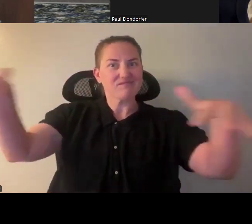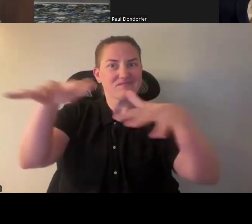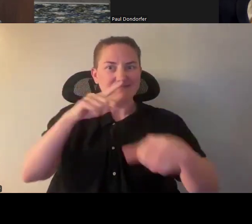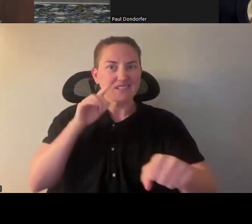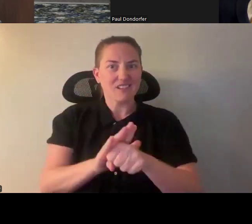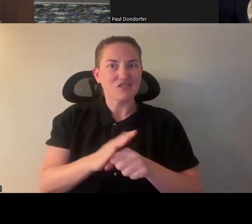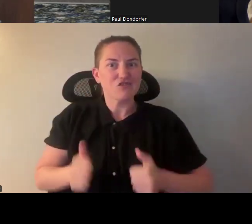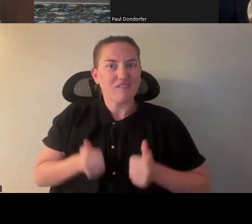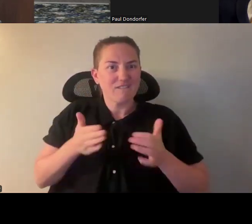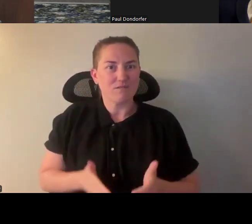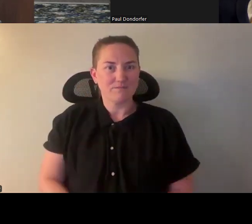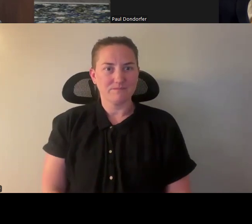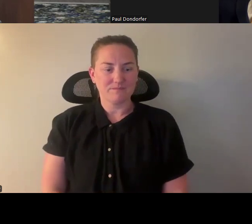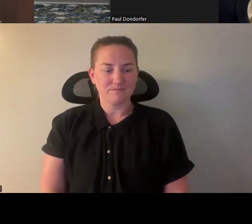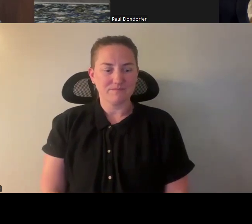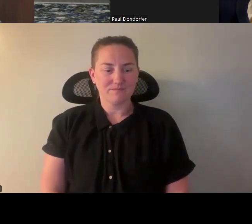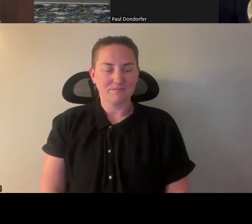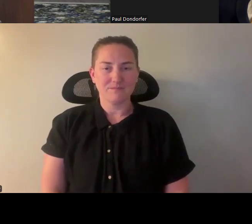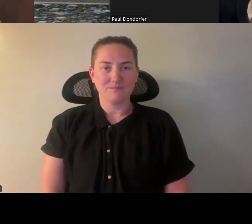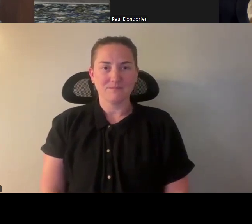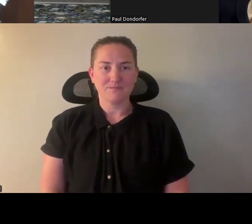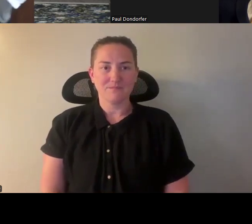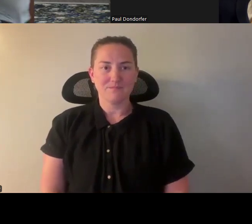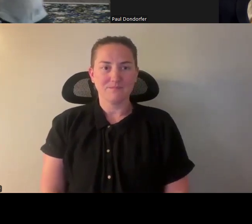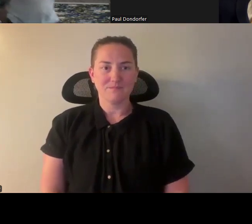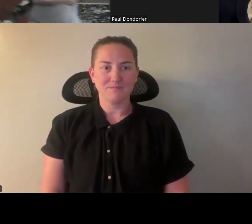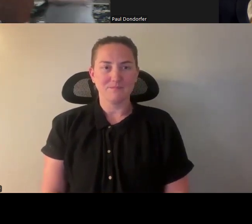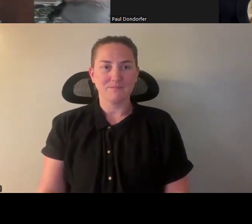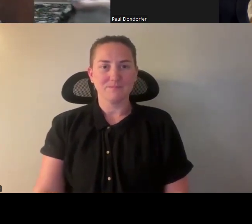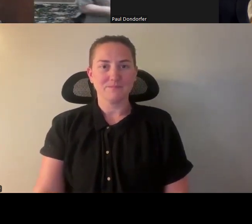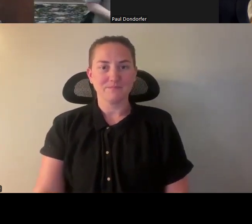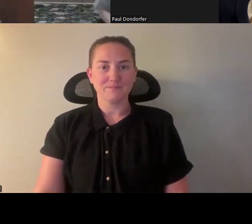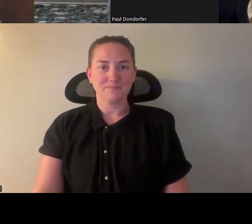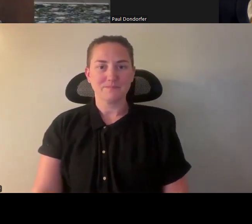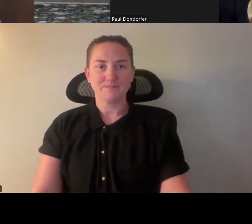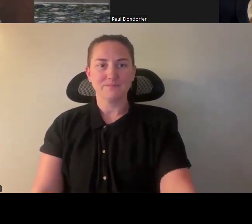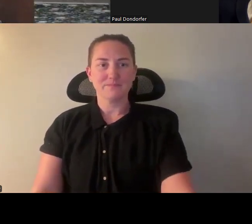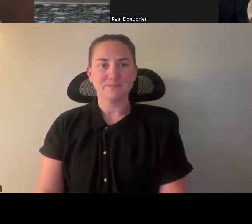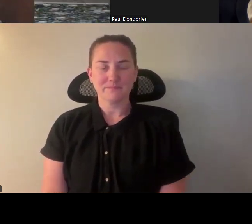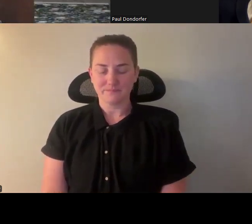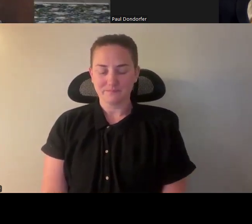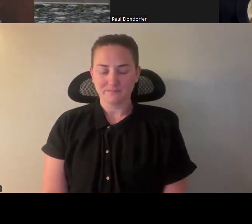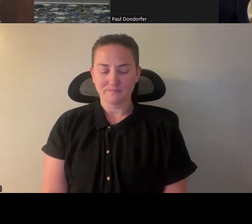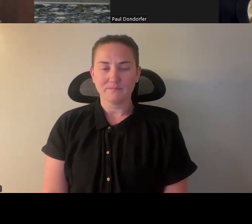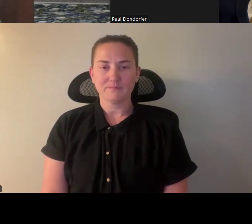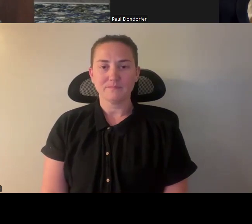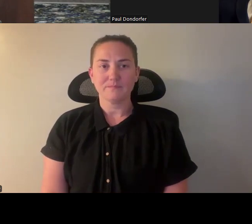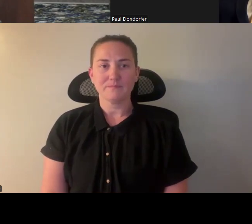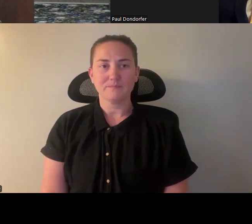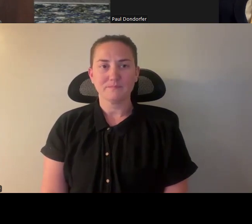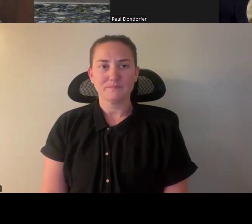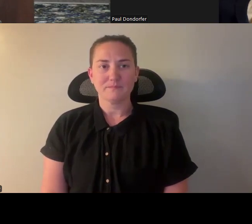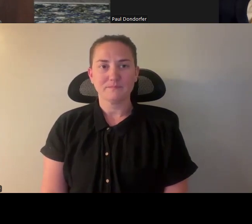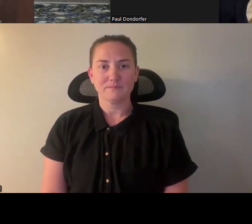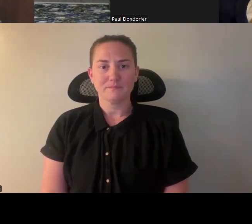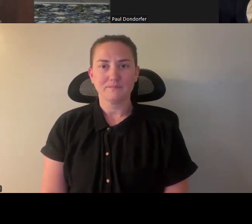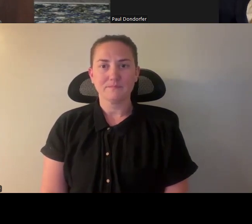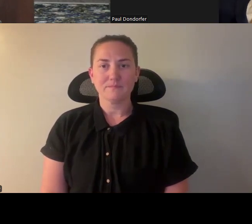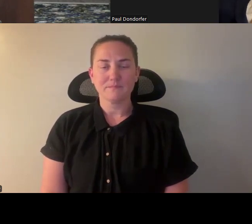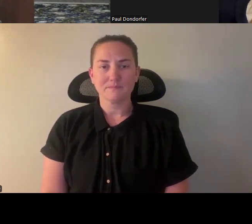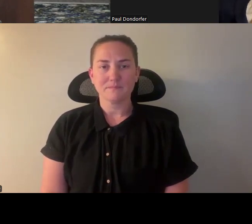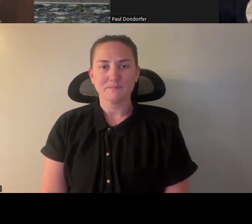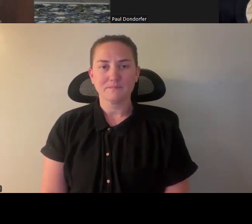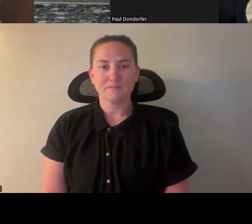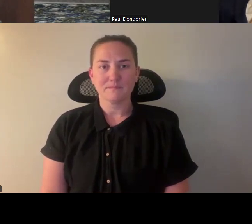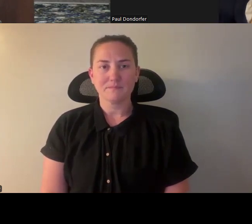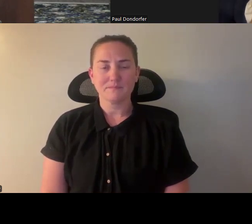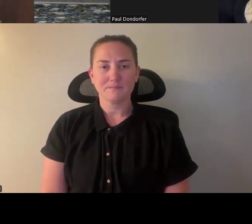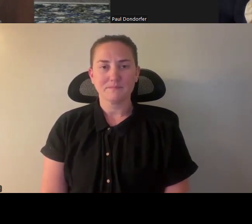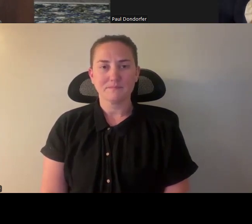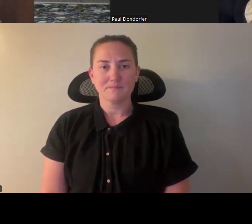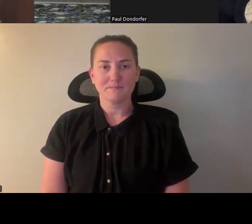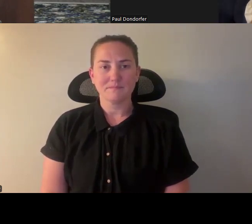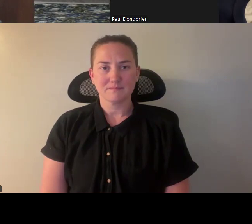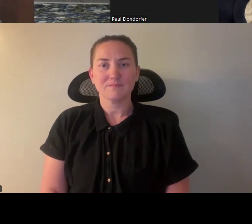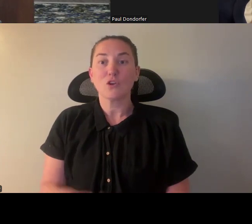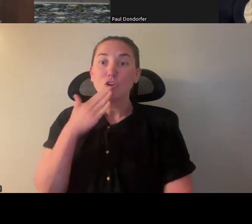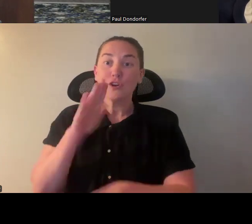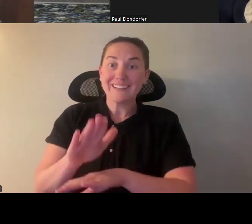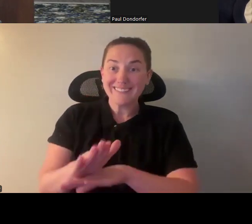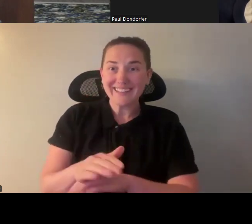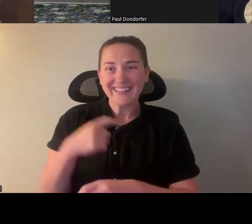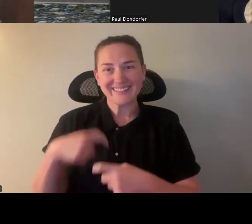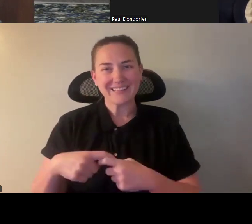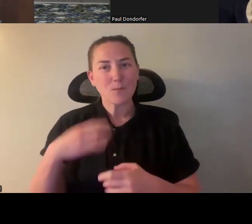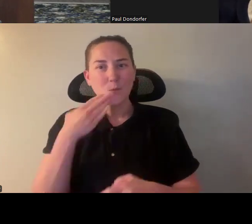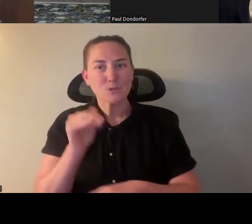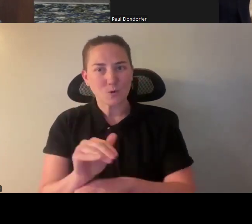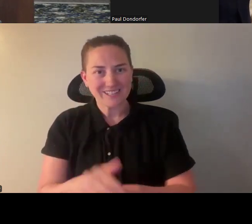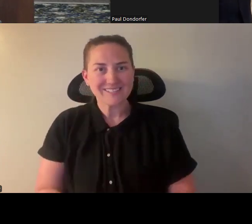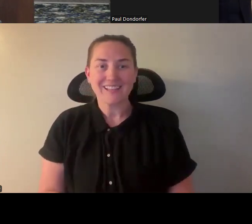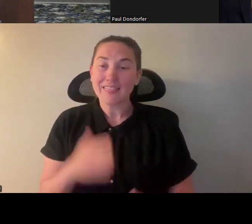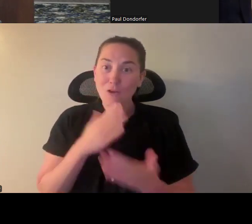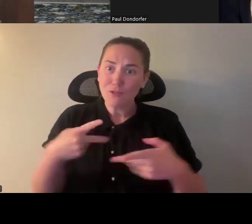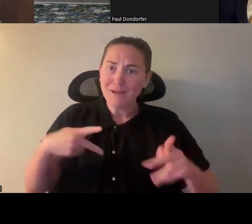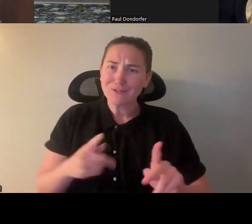survival Good evening Thank you for the opportunity to speak again tonight